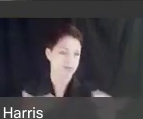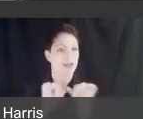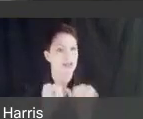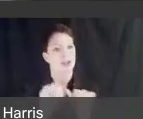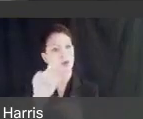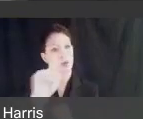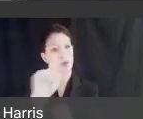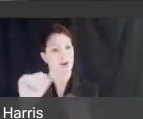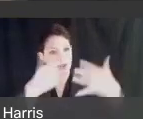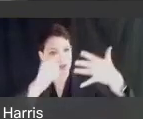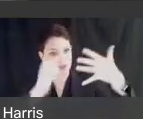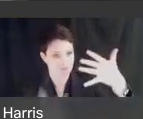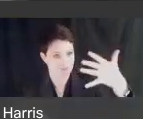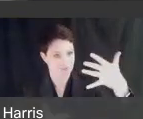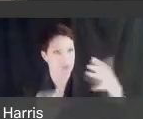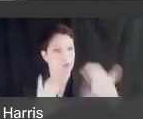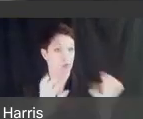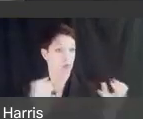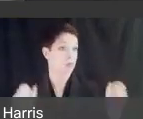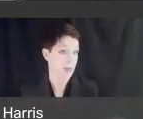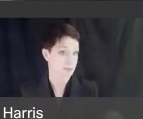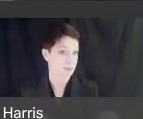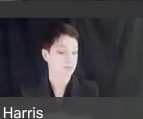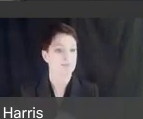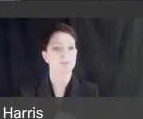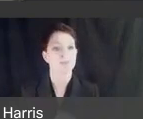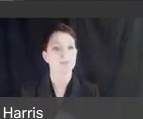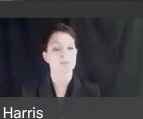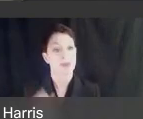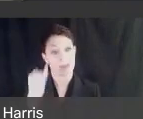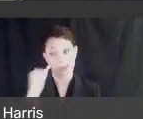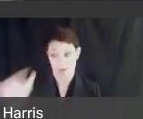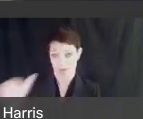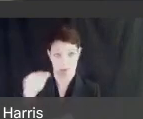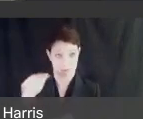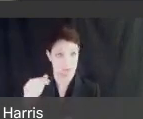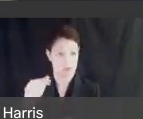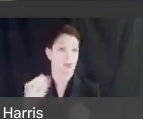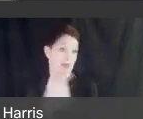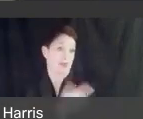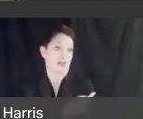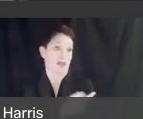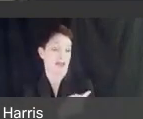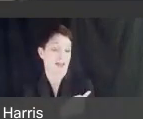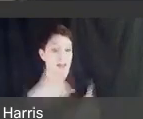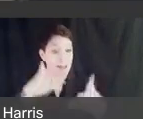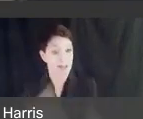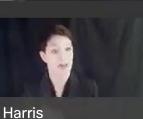here in Montgomery County. If received, we'll be able to vaccinate remaining law enforcement personnel,